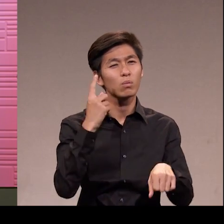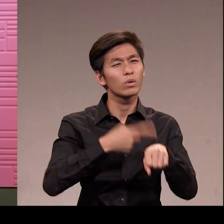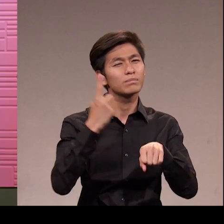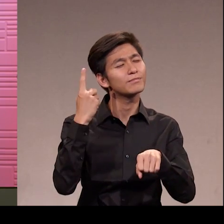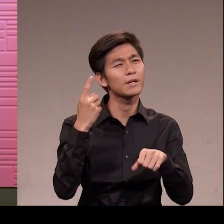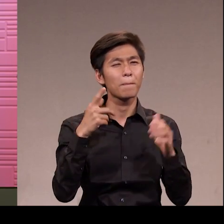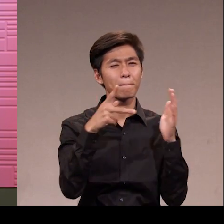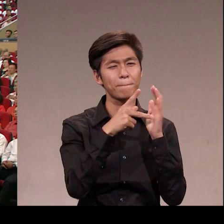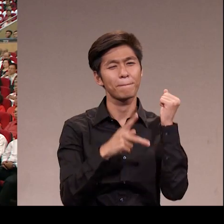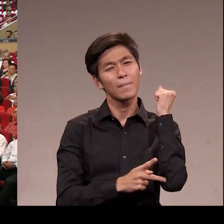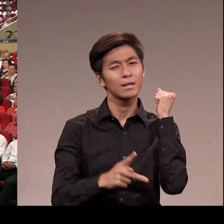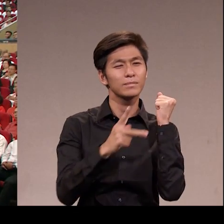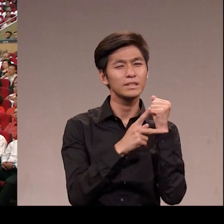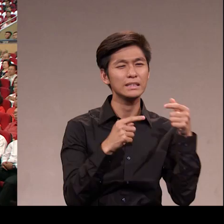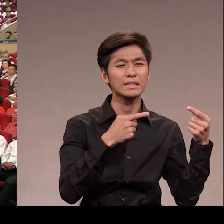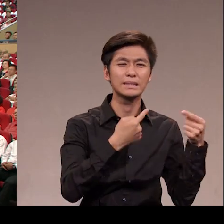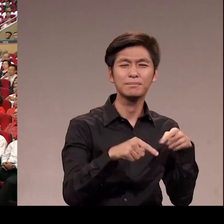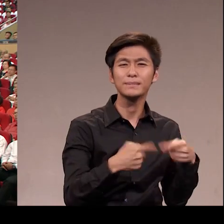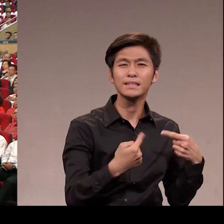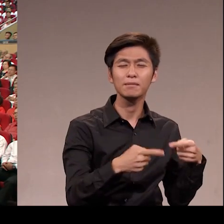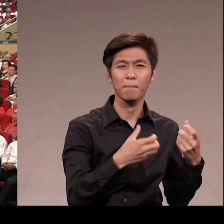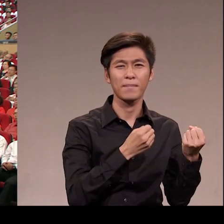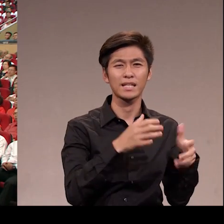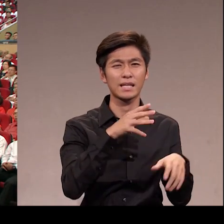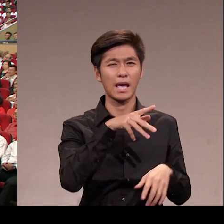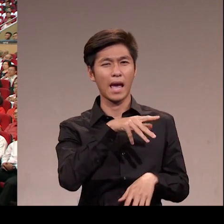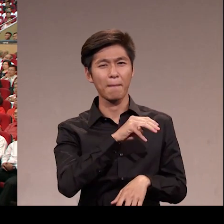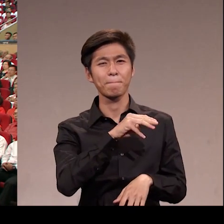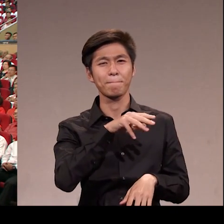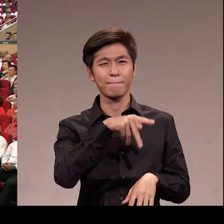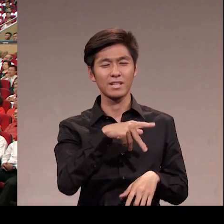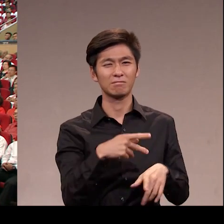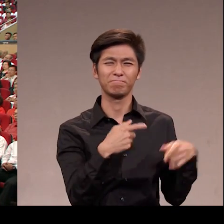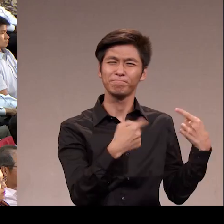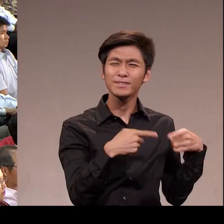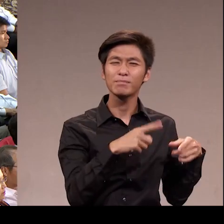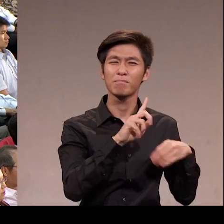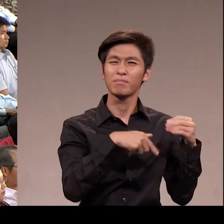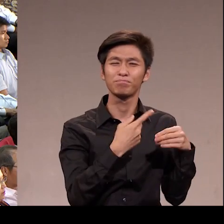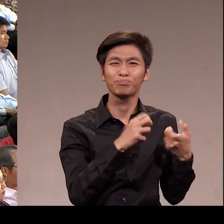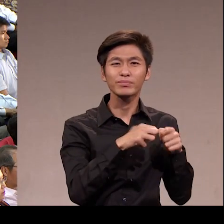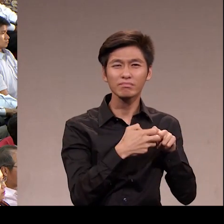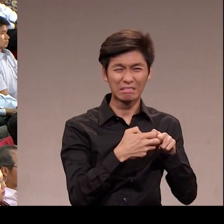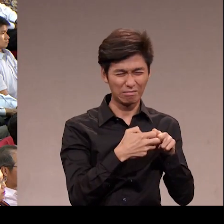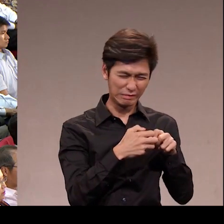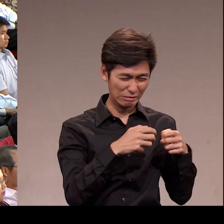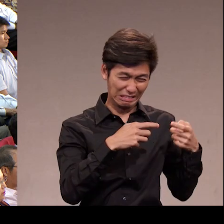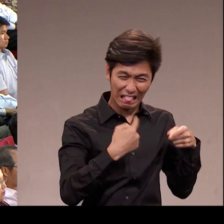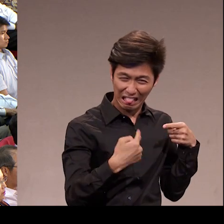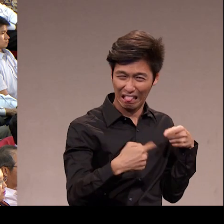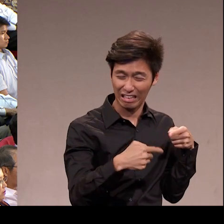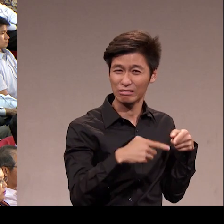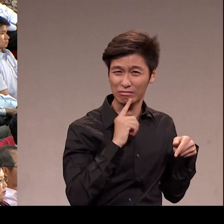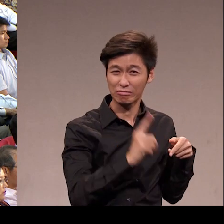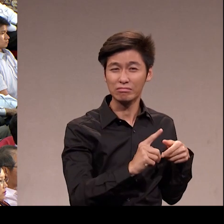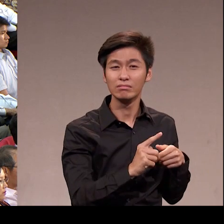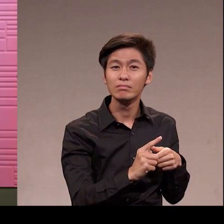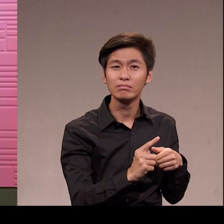many MPs were debating over a few days on some bread and butter issues. It was a heated debate.